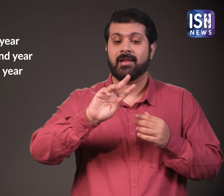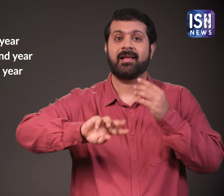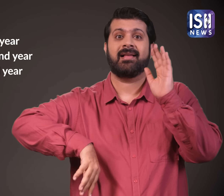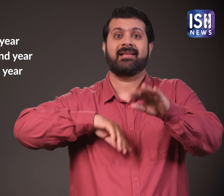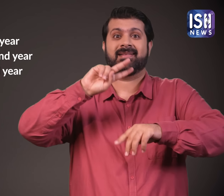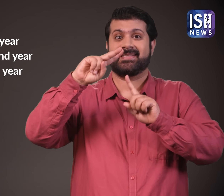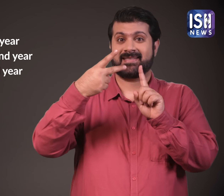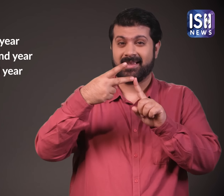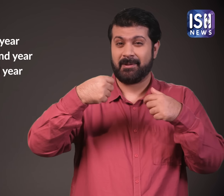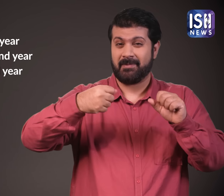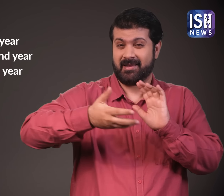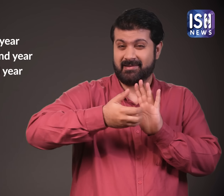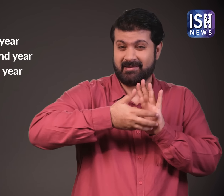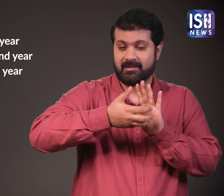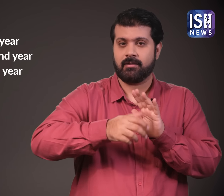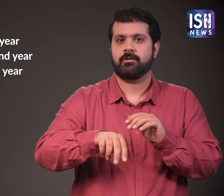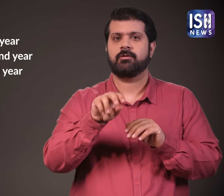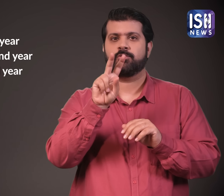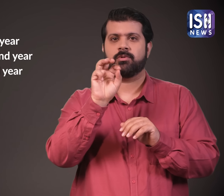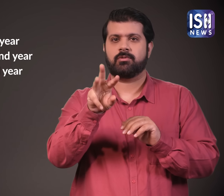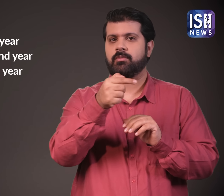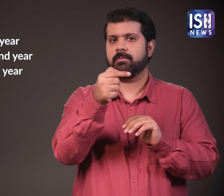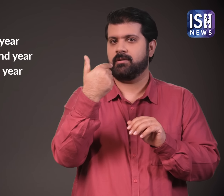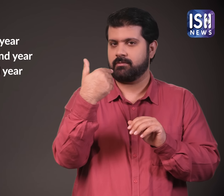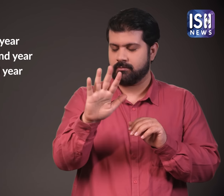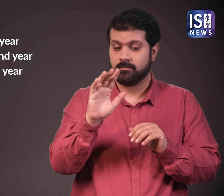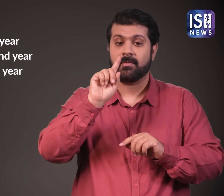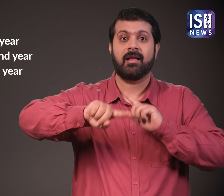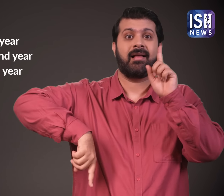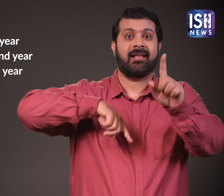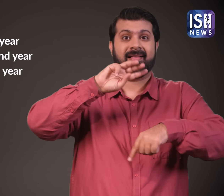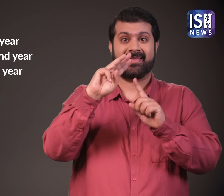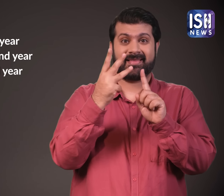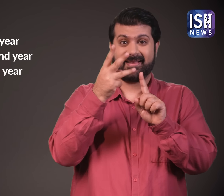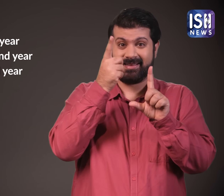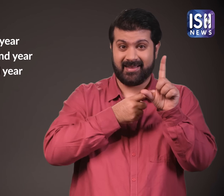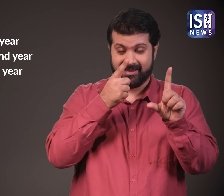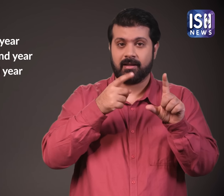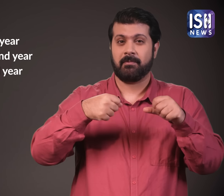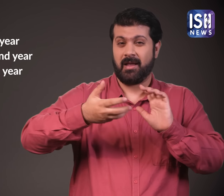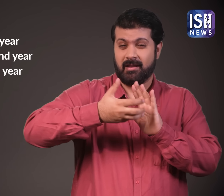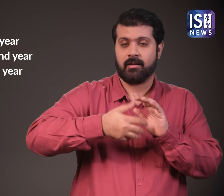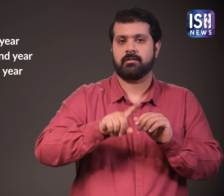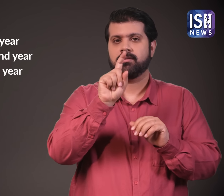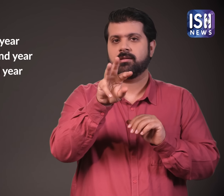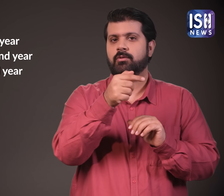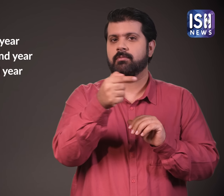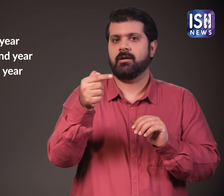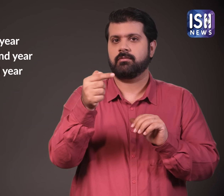Then, up to ₹20,000 in the second year. And up to ₹10,000 in the third year.